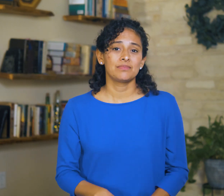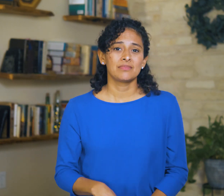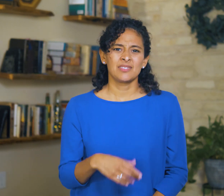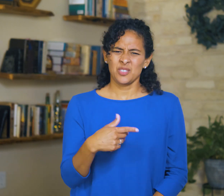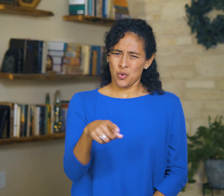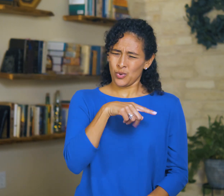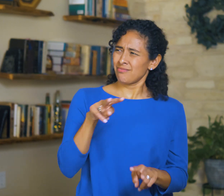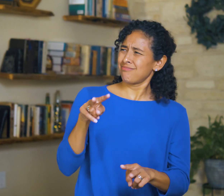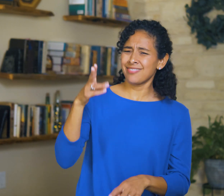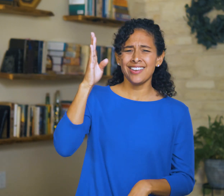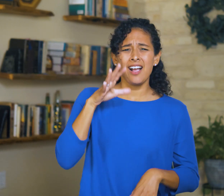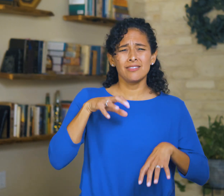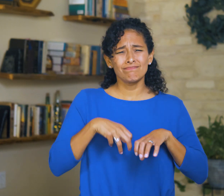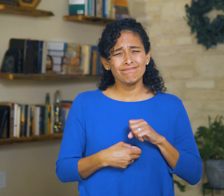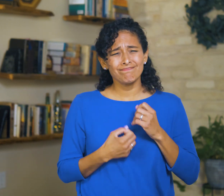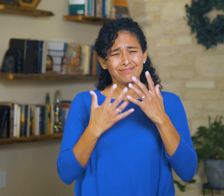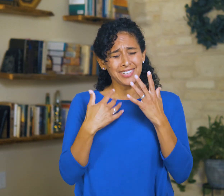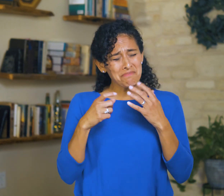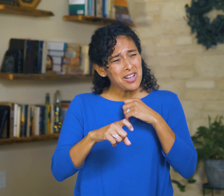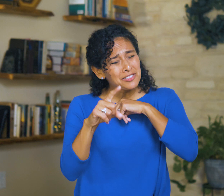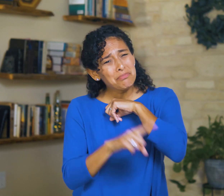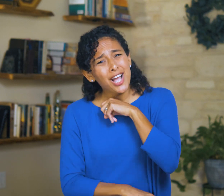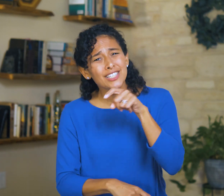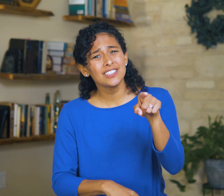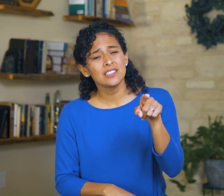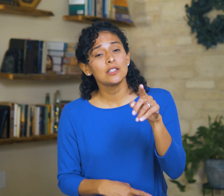Seeing God mourn over having to punish sin